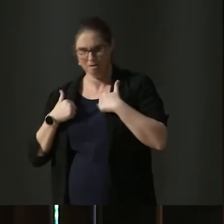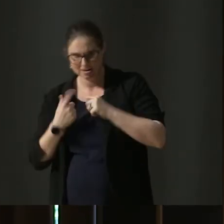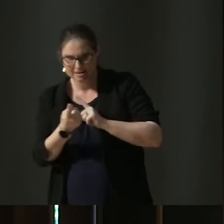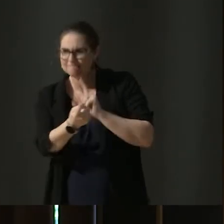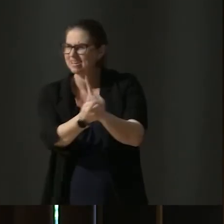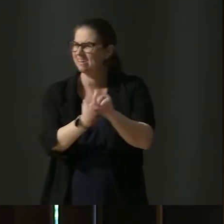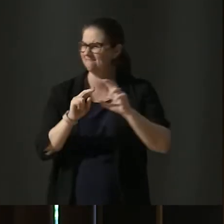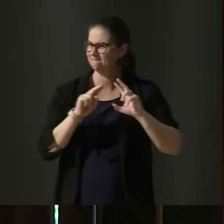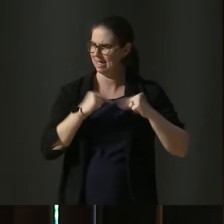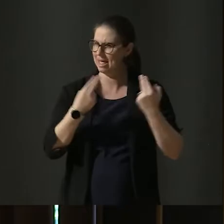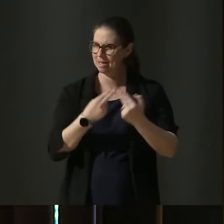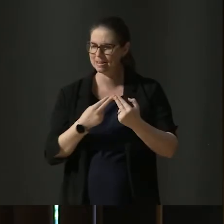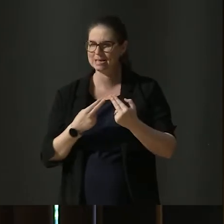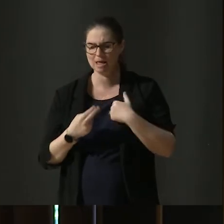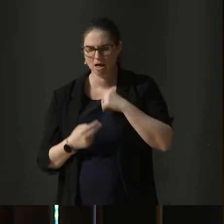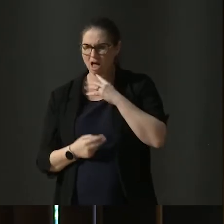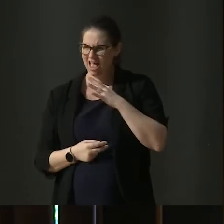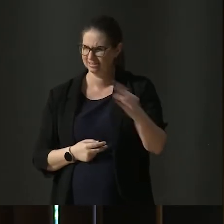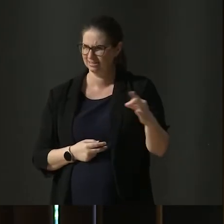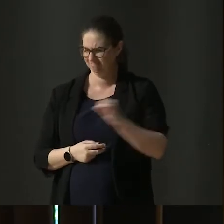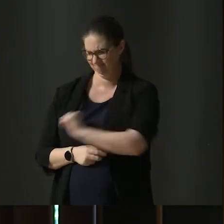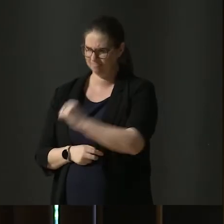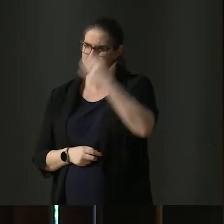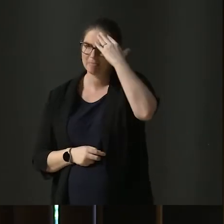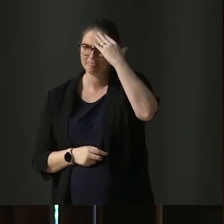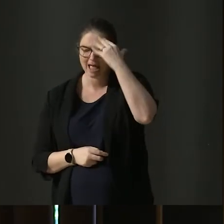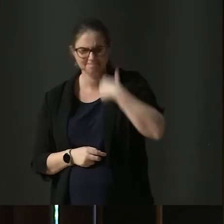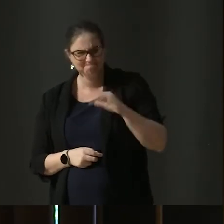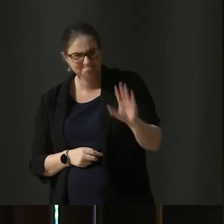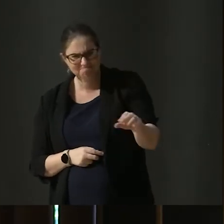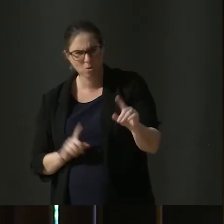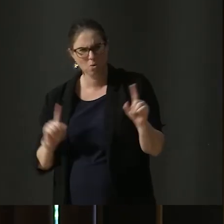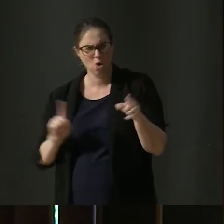I asked this little boy's mom, What are you hoping for, for your little boy?